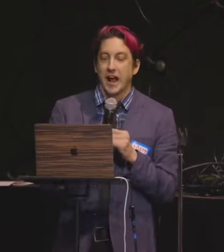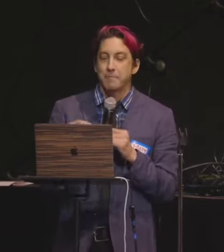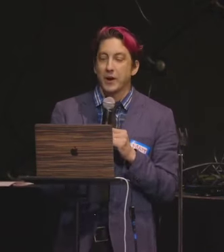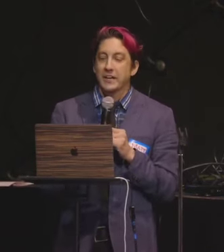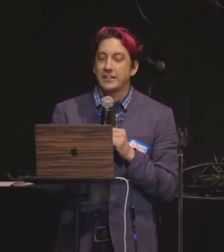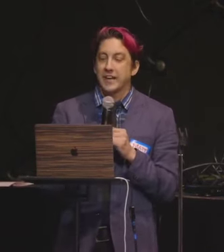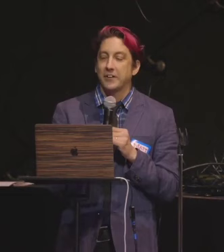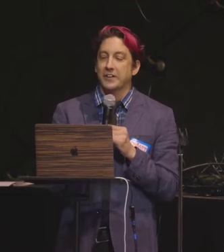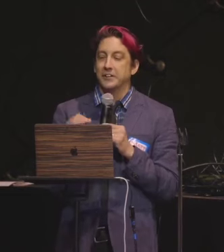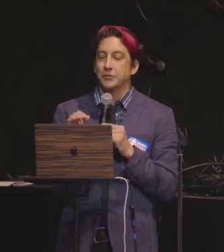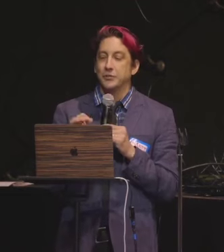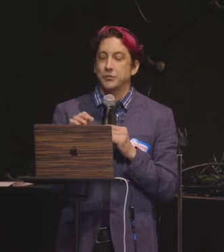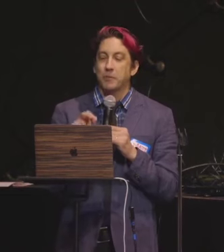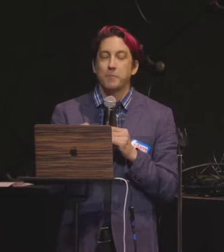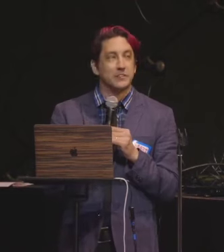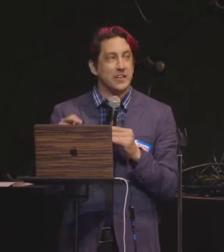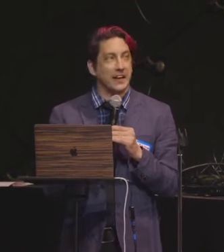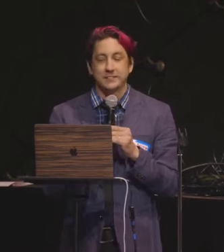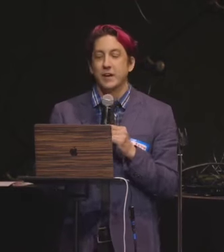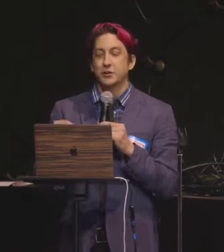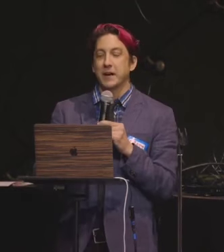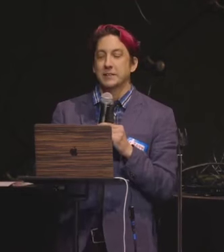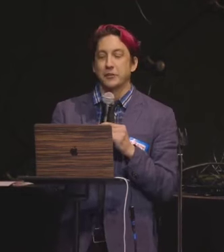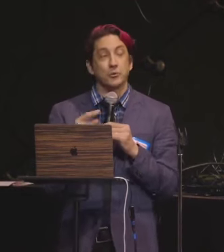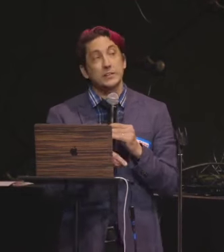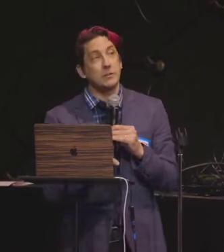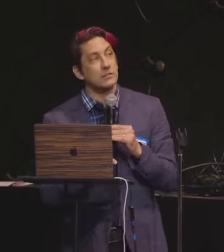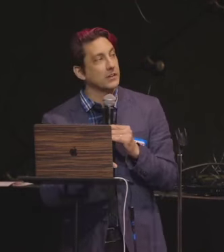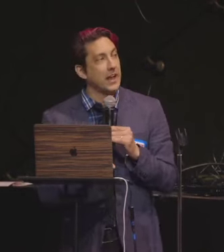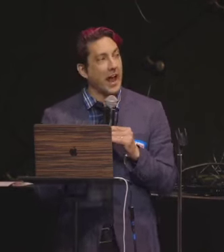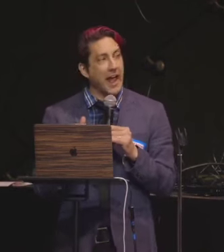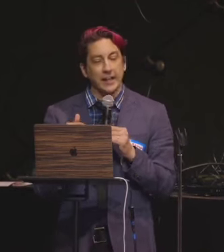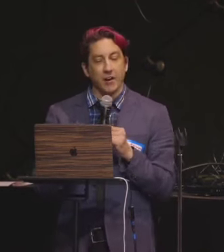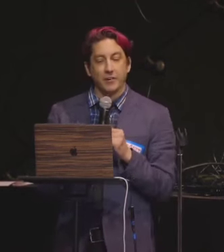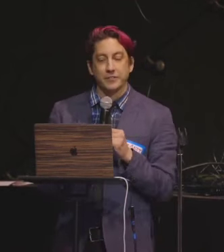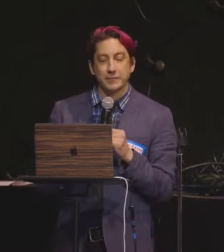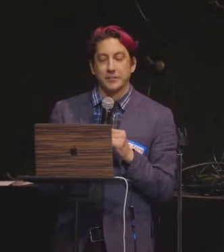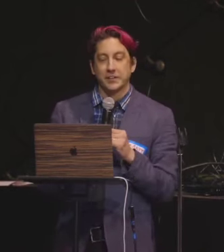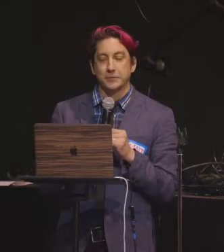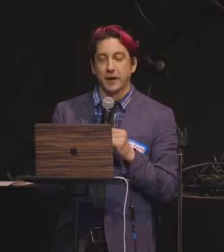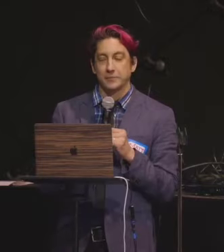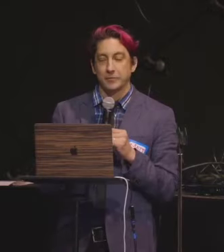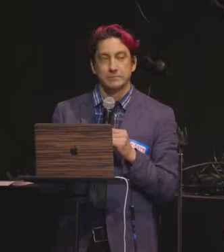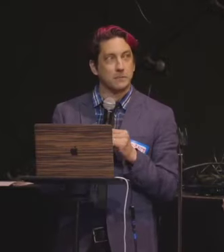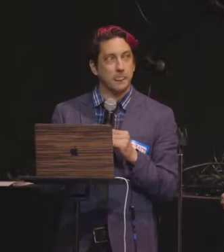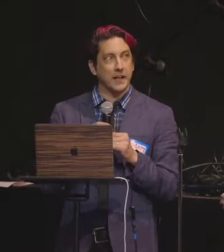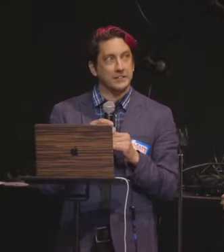and breaking it down into small bits of text to make them as readable and artfully presented as possible.